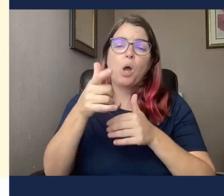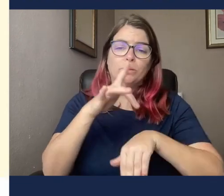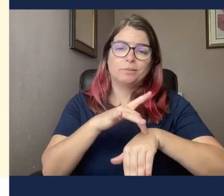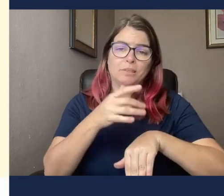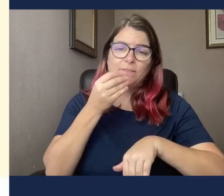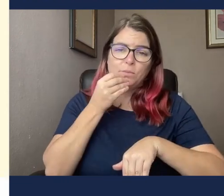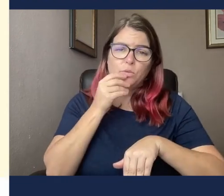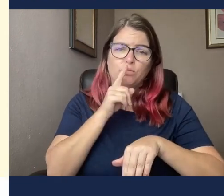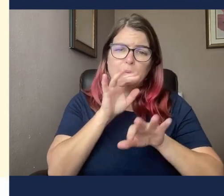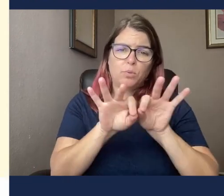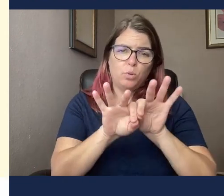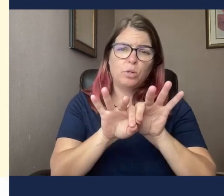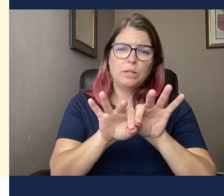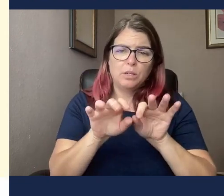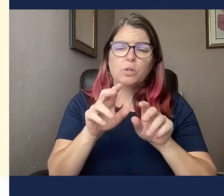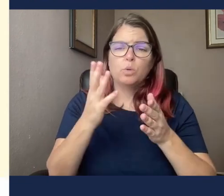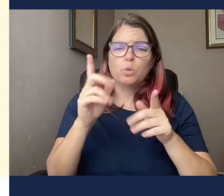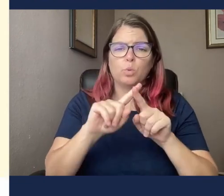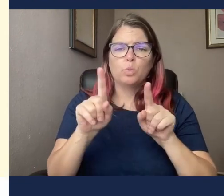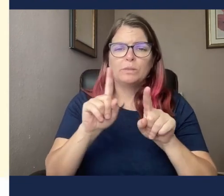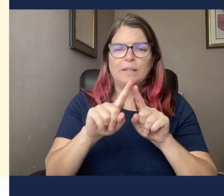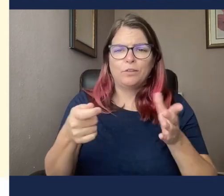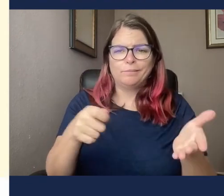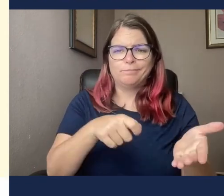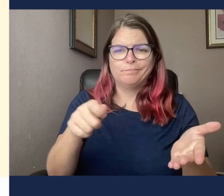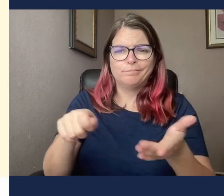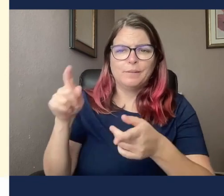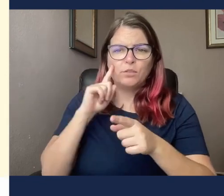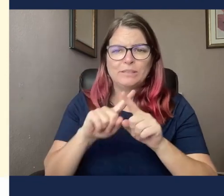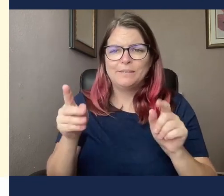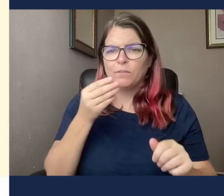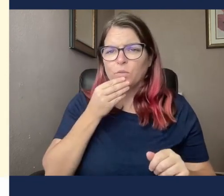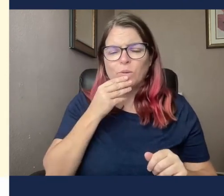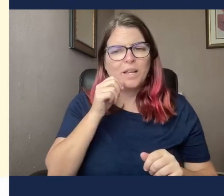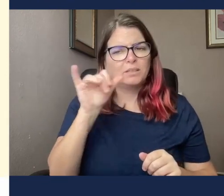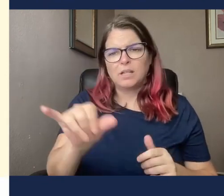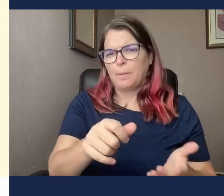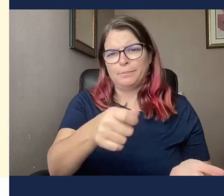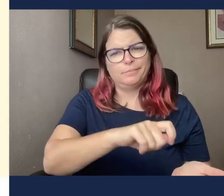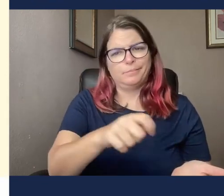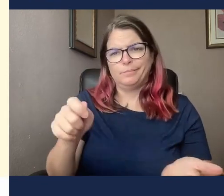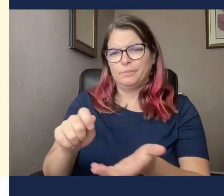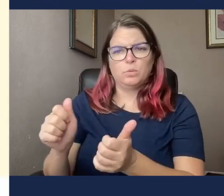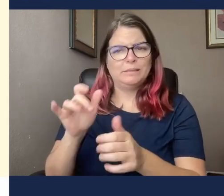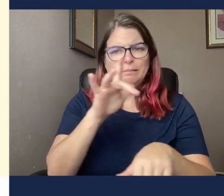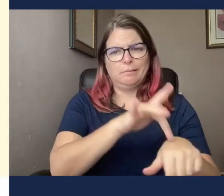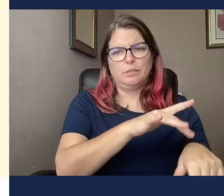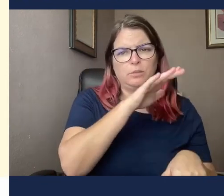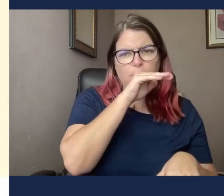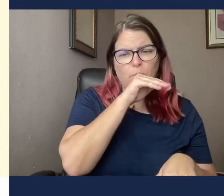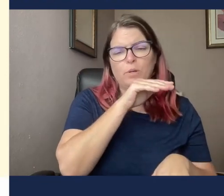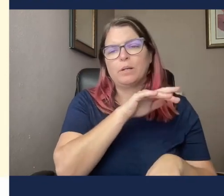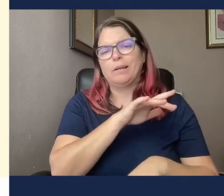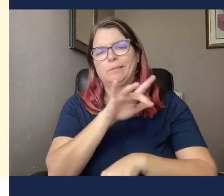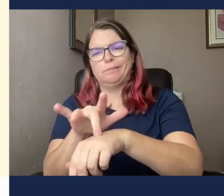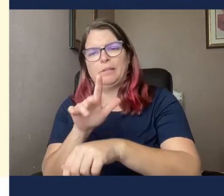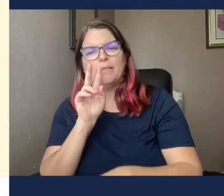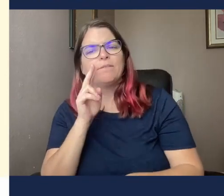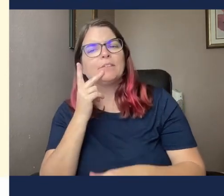happening is also affecting LatinX and Asian employees who and students who are being